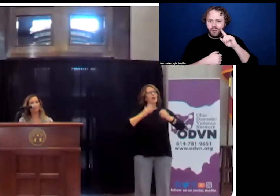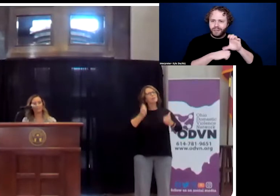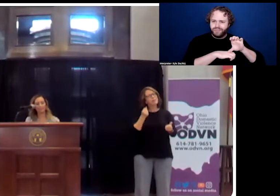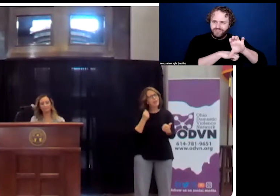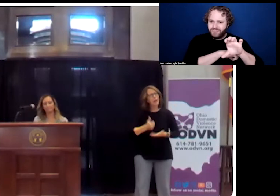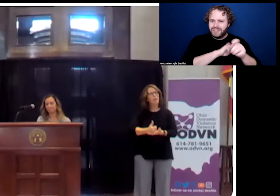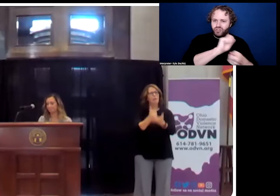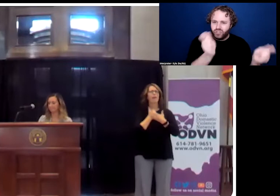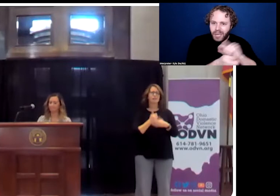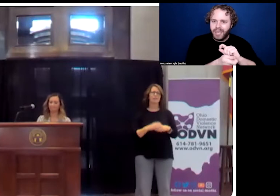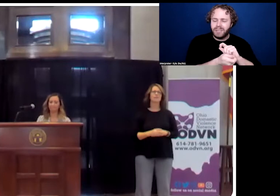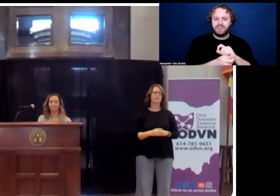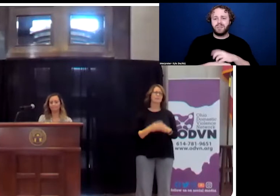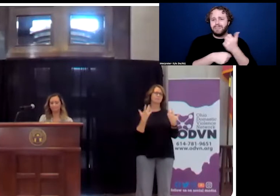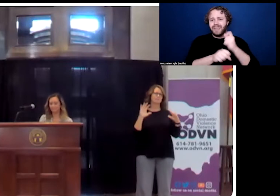Thank you.